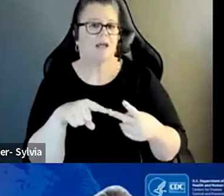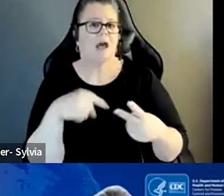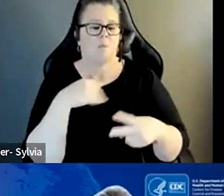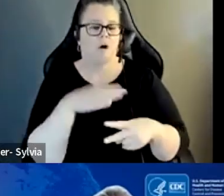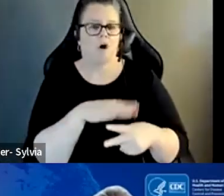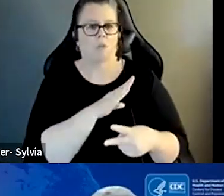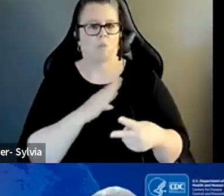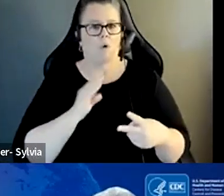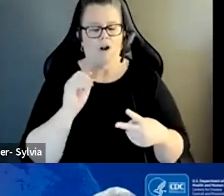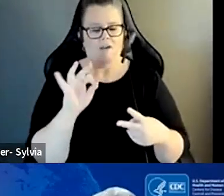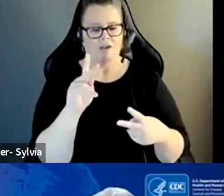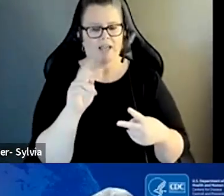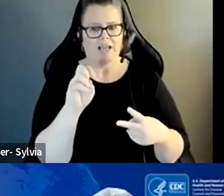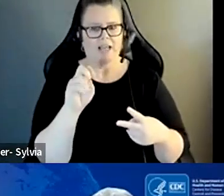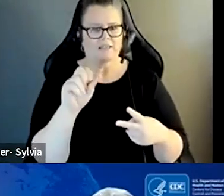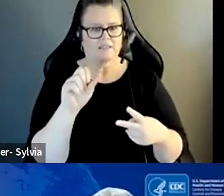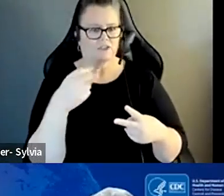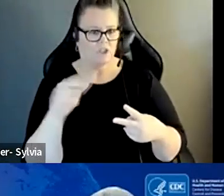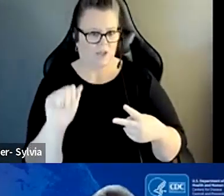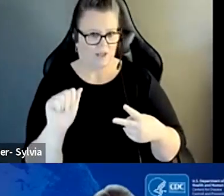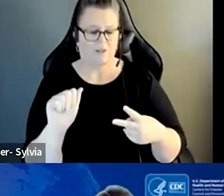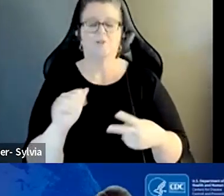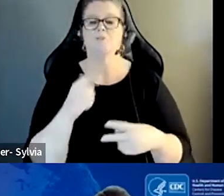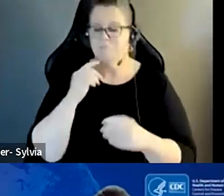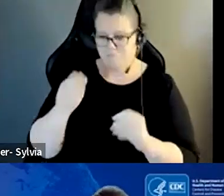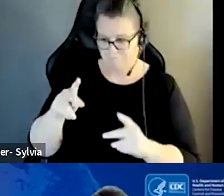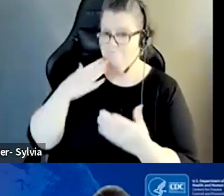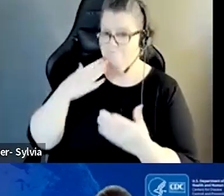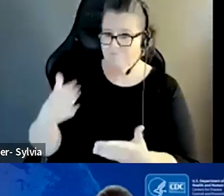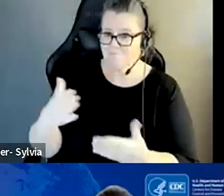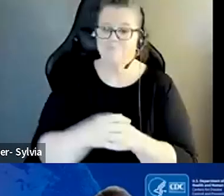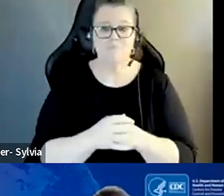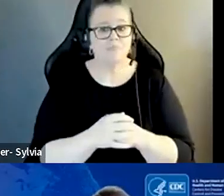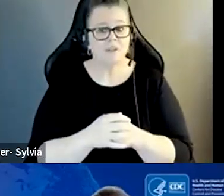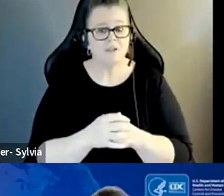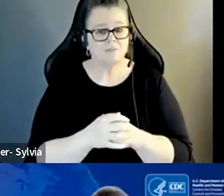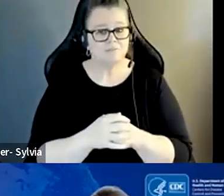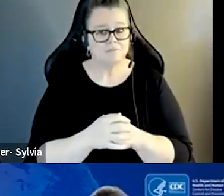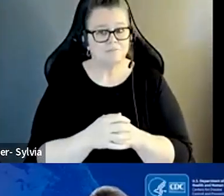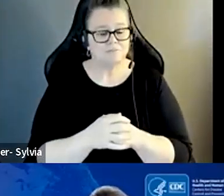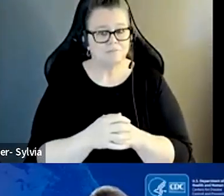Thanks, Dr. Shah. And Dr. Sharfstein, conflicts of interest.